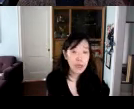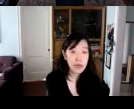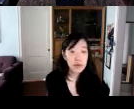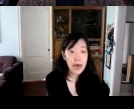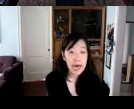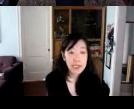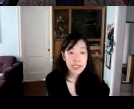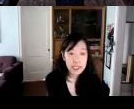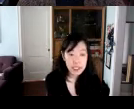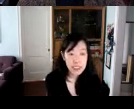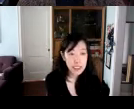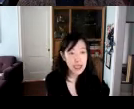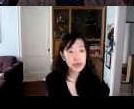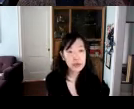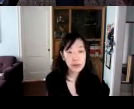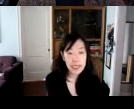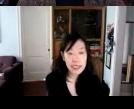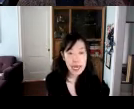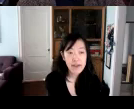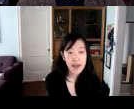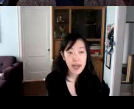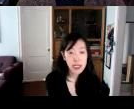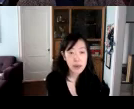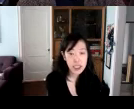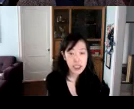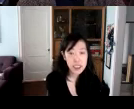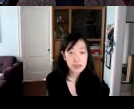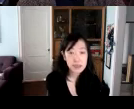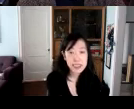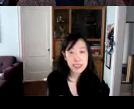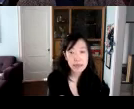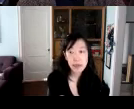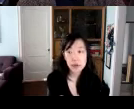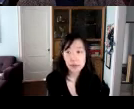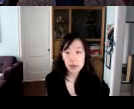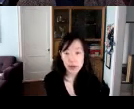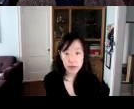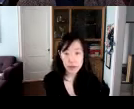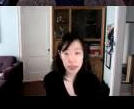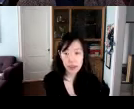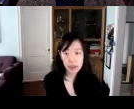If you have a contingency on your grant and have any questions, please email your Program Director.